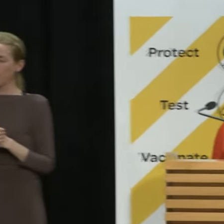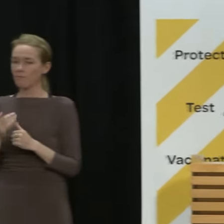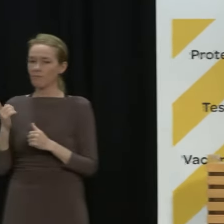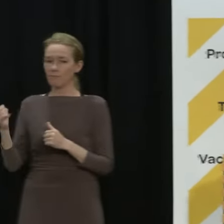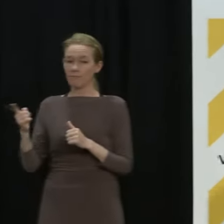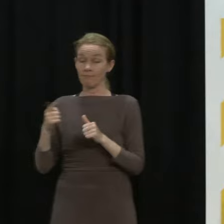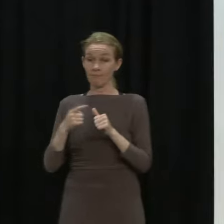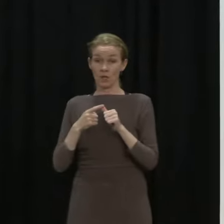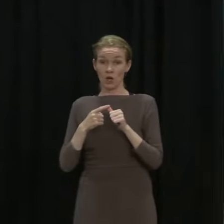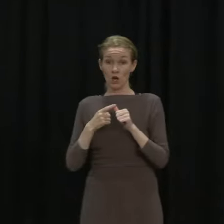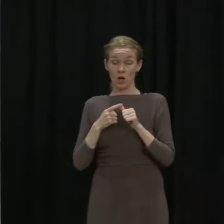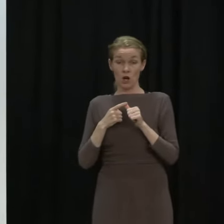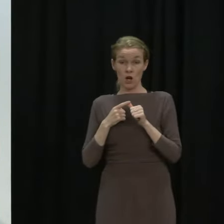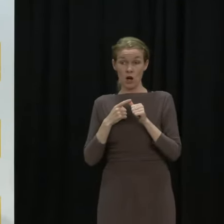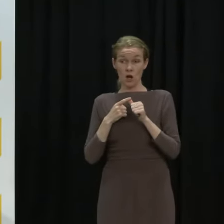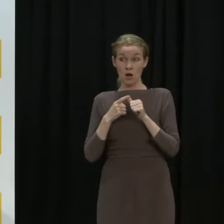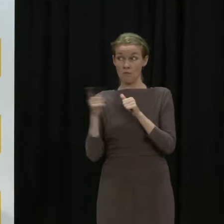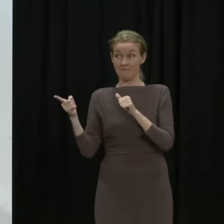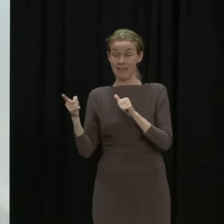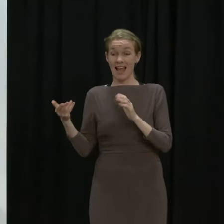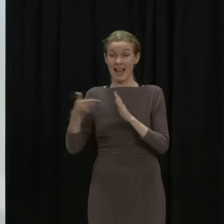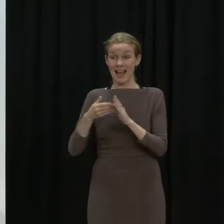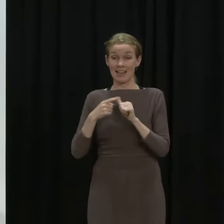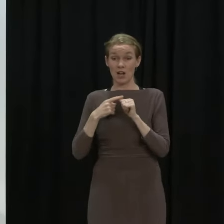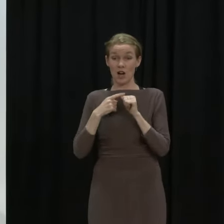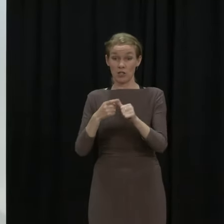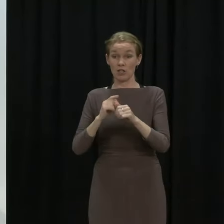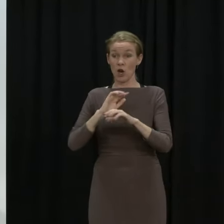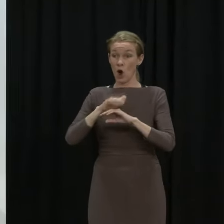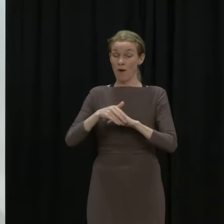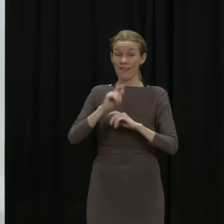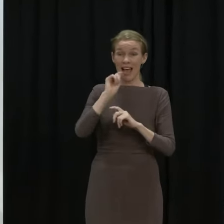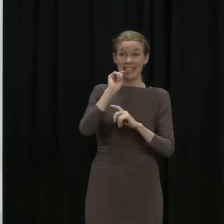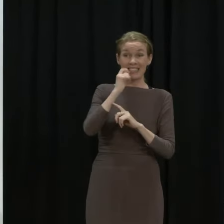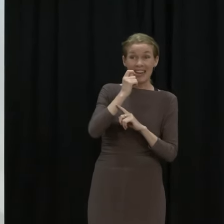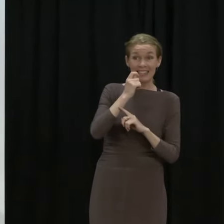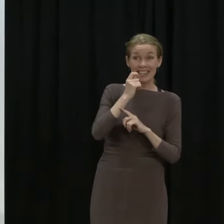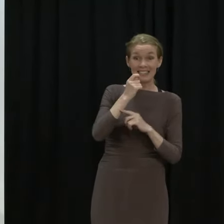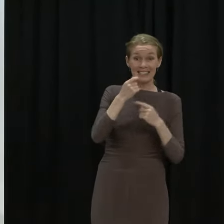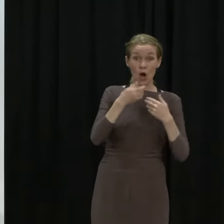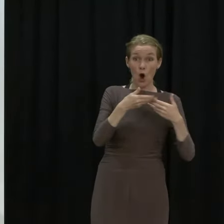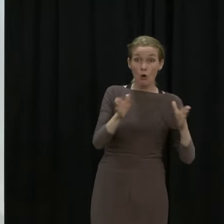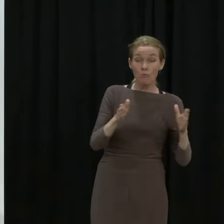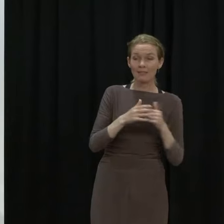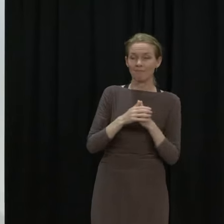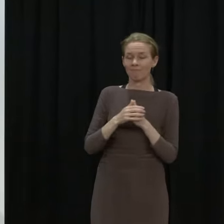mean a number of things, a historic case or maybe a false positive, and we need a repeat swap.